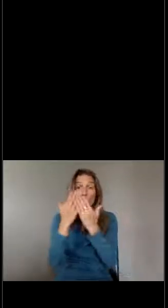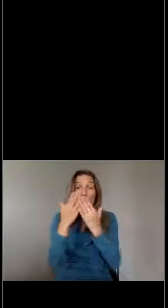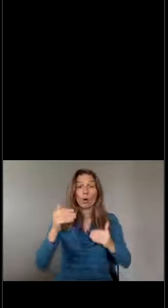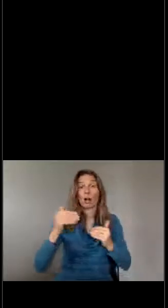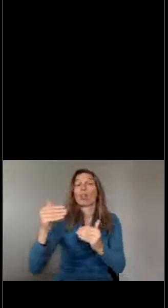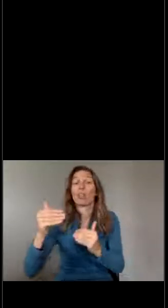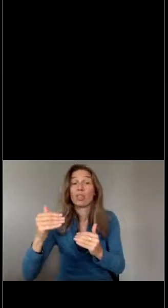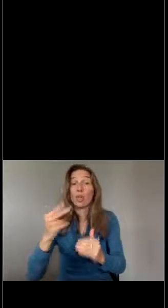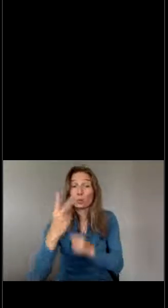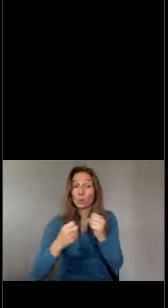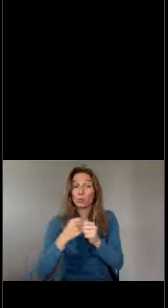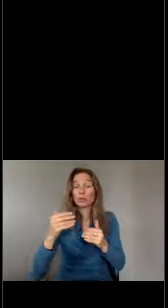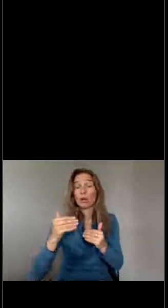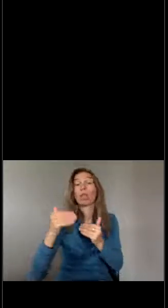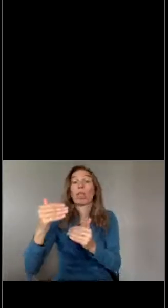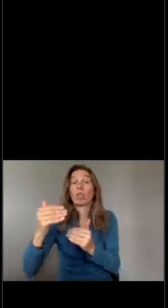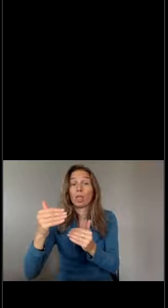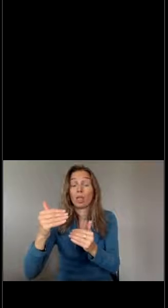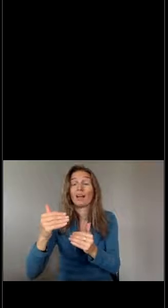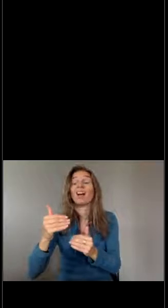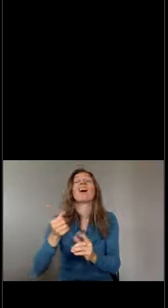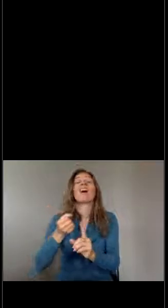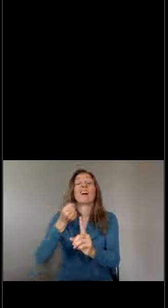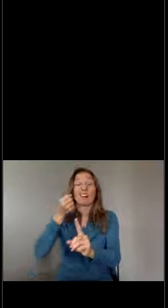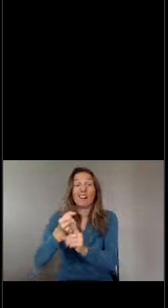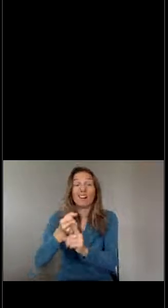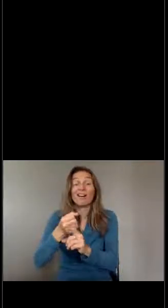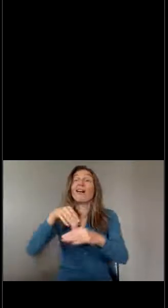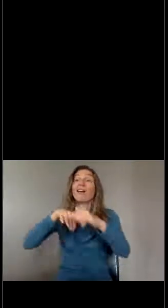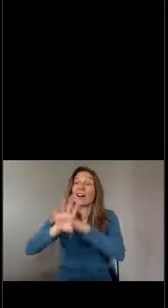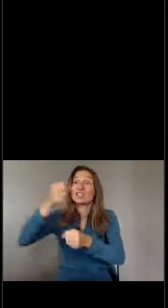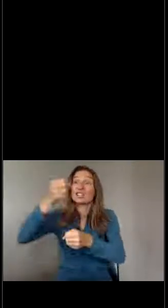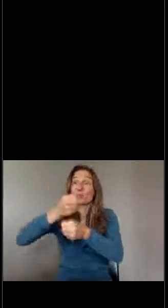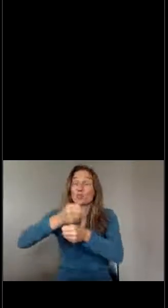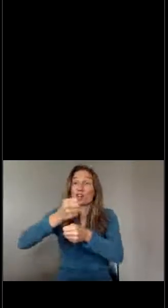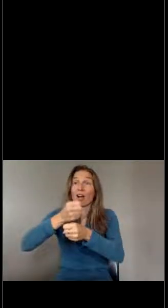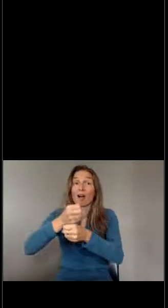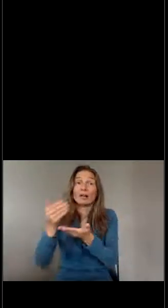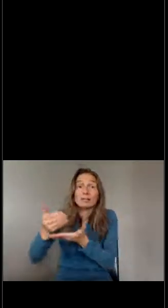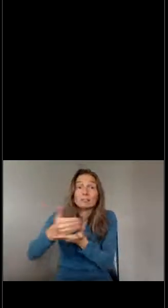when he was able to enter the workforce. So he's joining minimum of two years later.